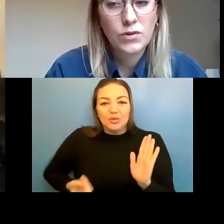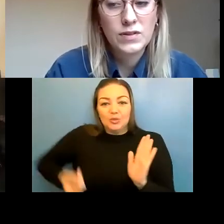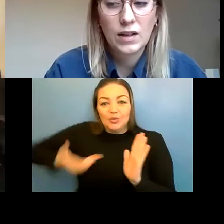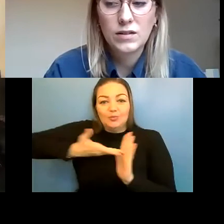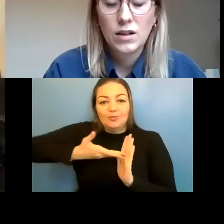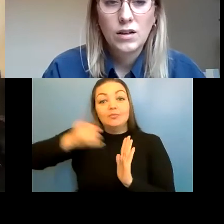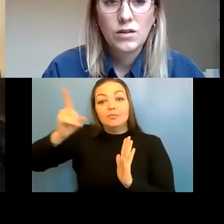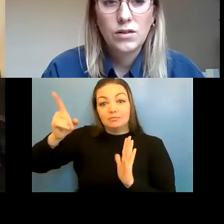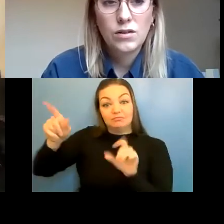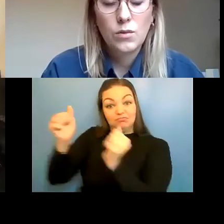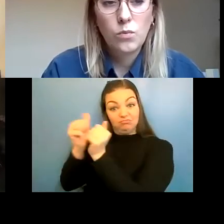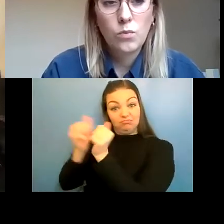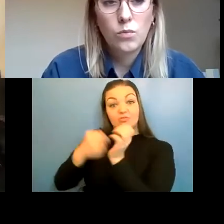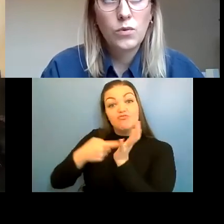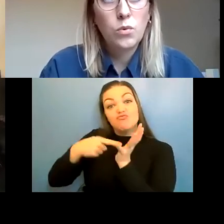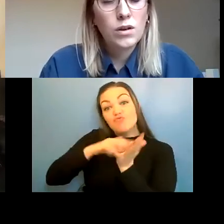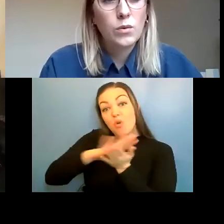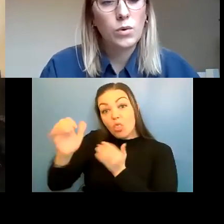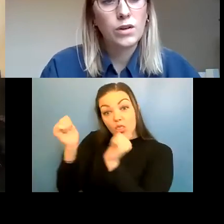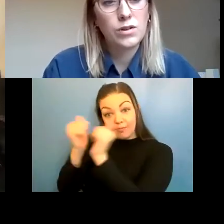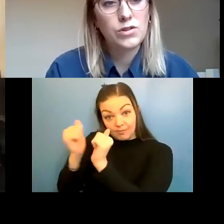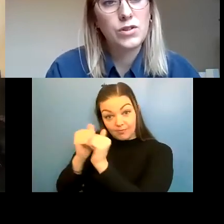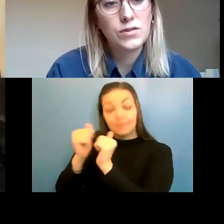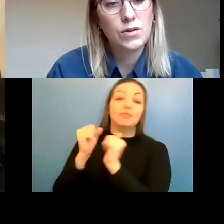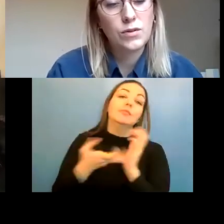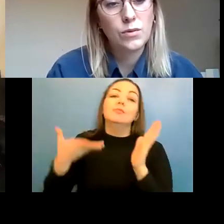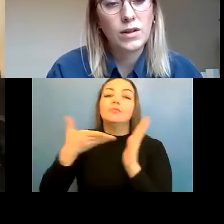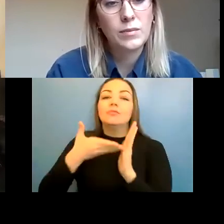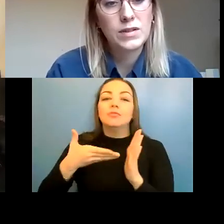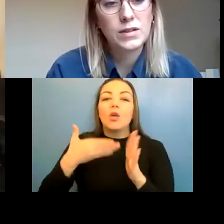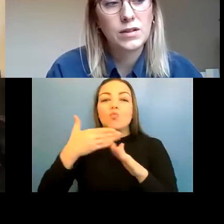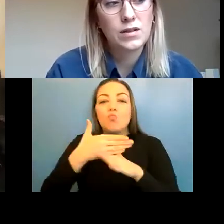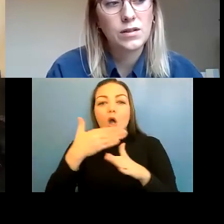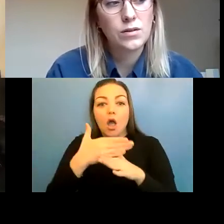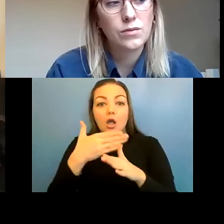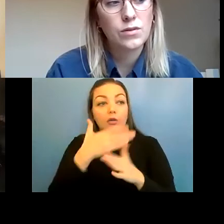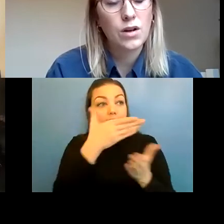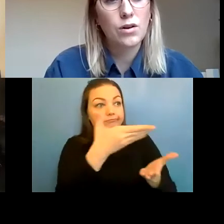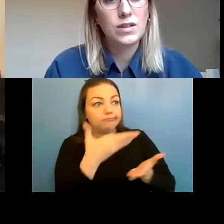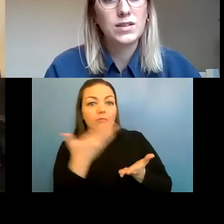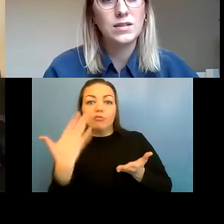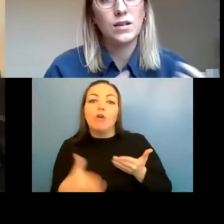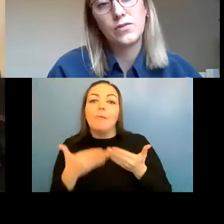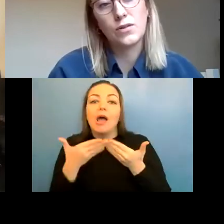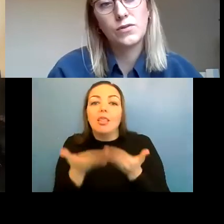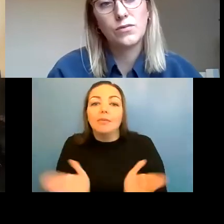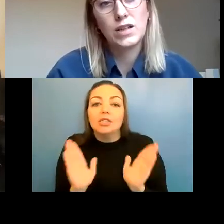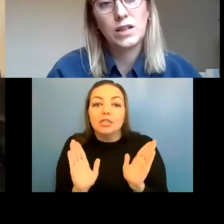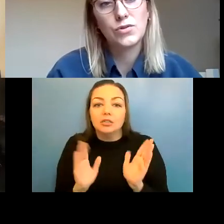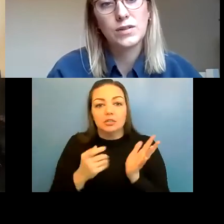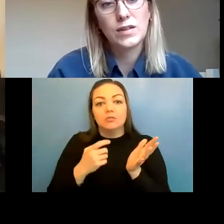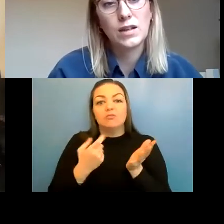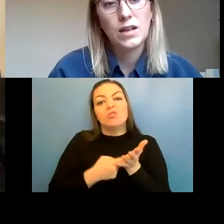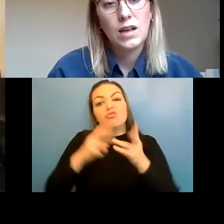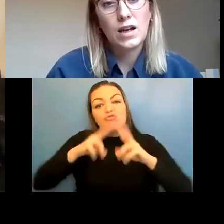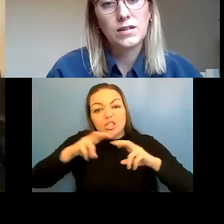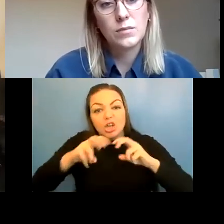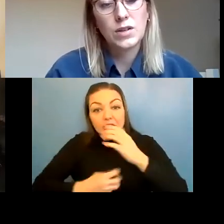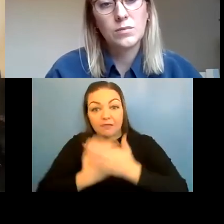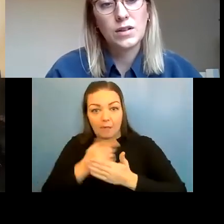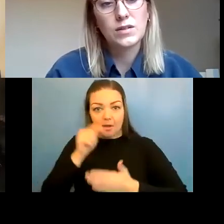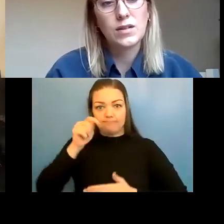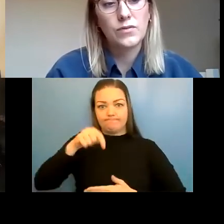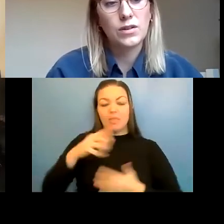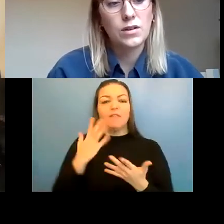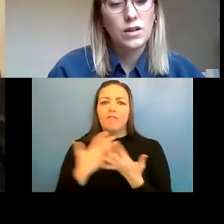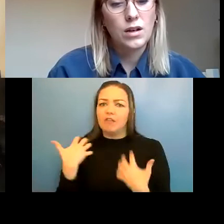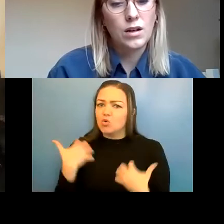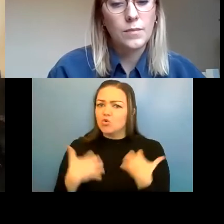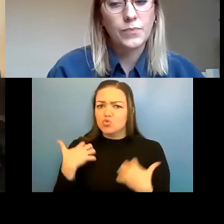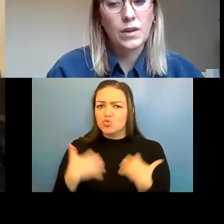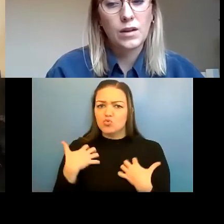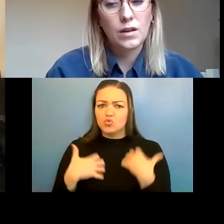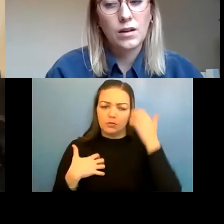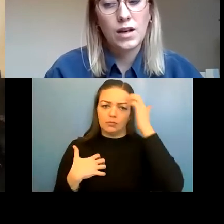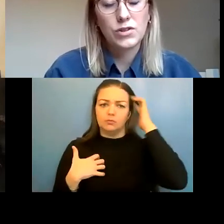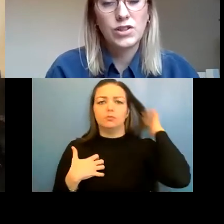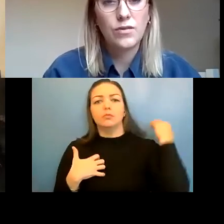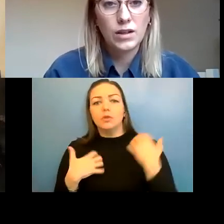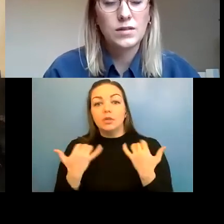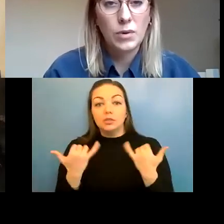I wondered, Sarah, if you had anything else to add. SARAH: Yeah, I was just going to say that one of - just picking up on what Ruth said, the work that we're introduced to through